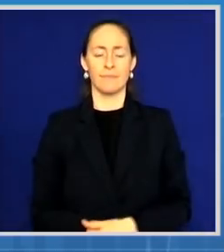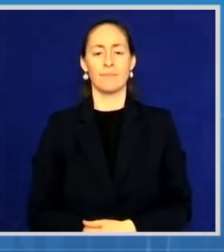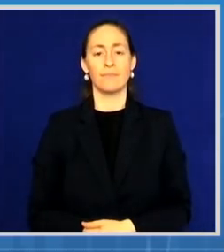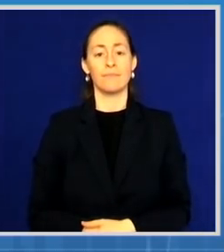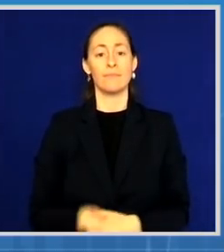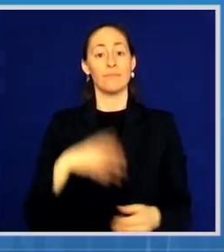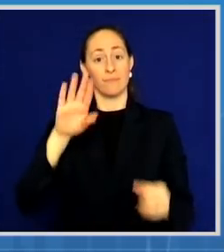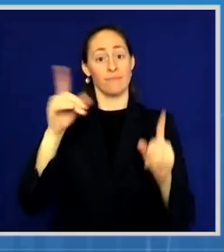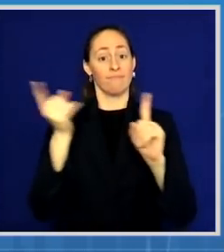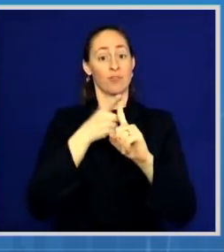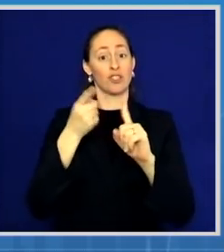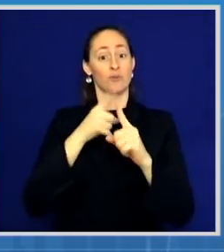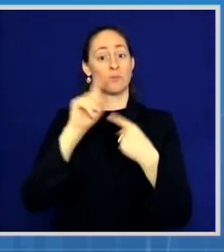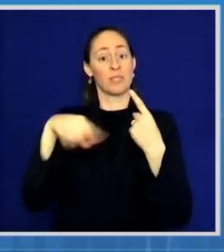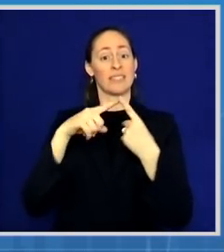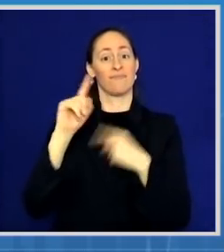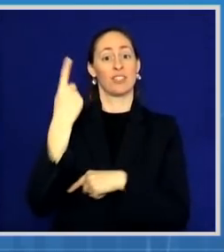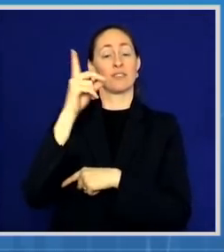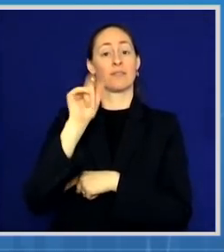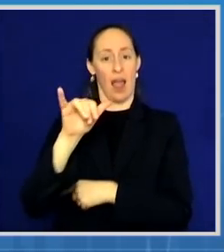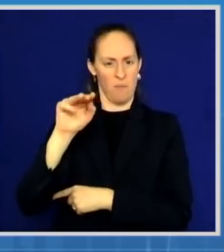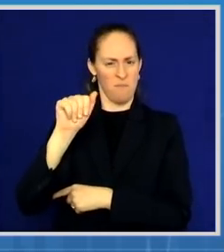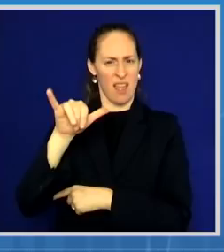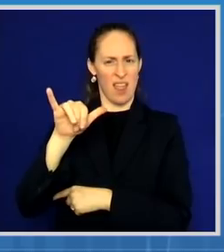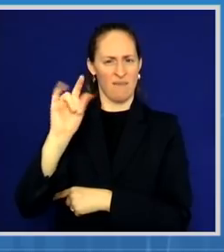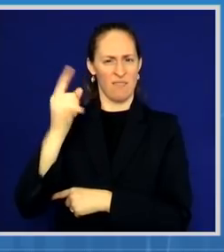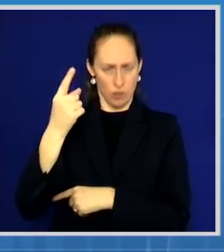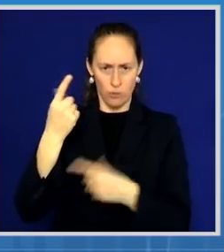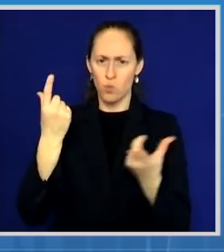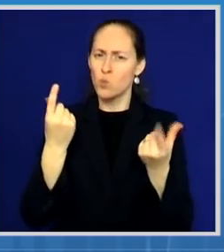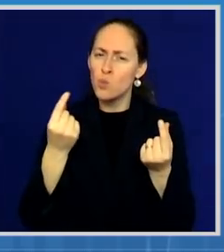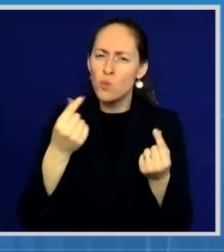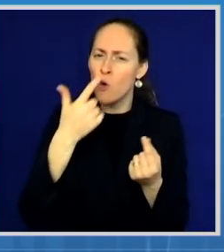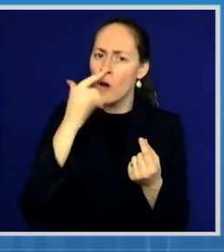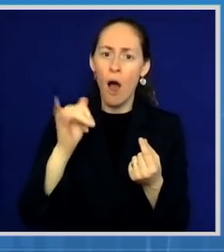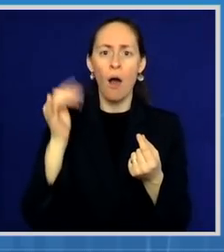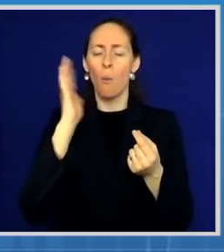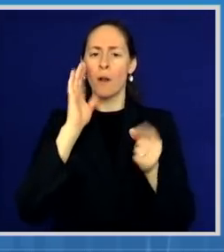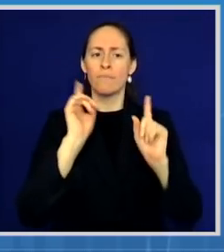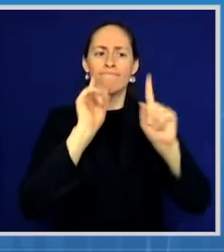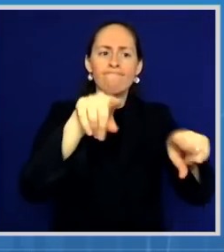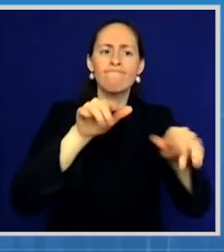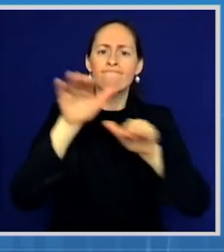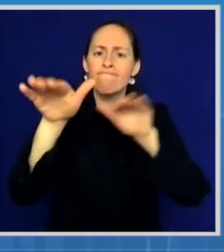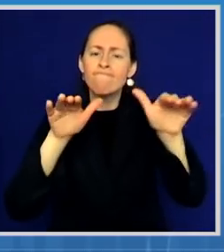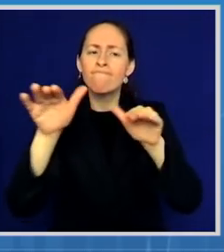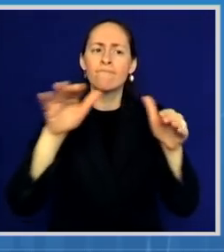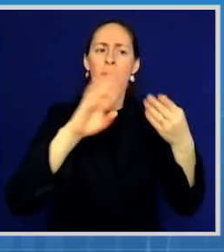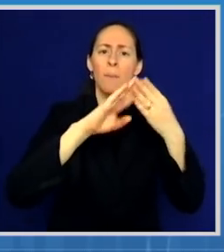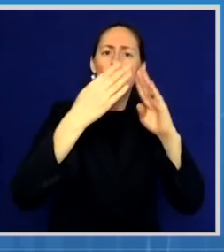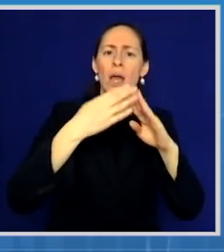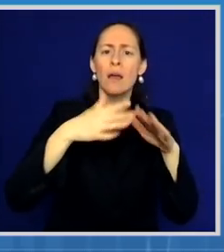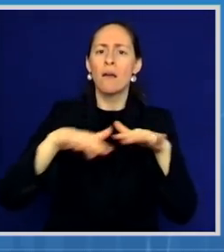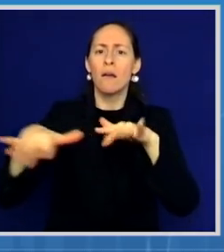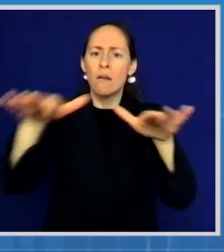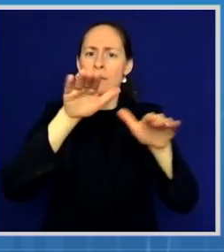to canvas neighborhoods and help residents make a plan to get vaccinated. The Day of Action coincides with the